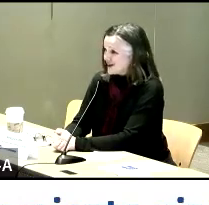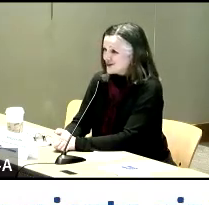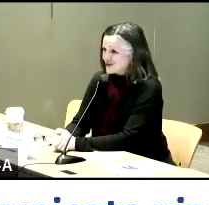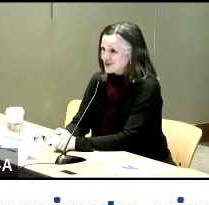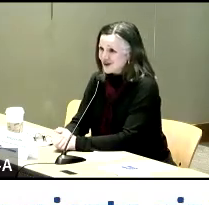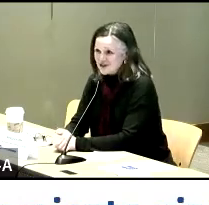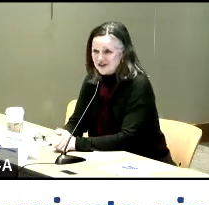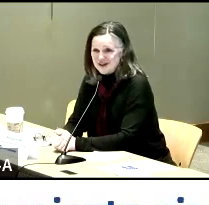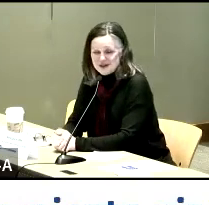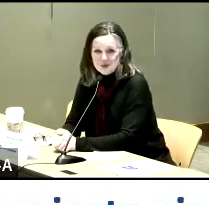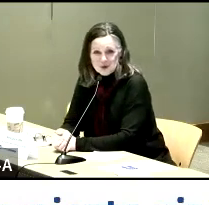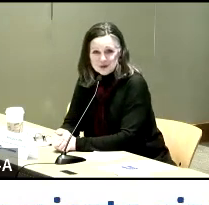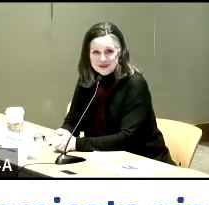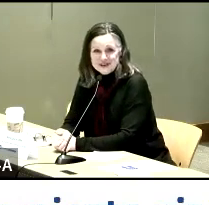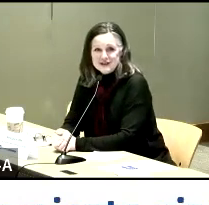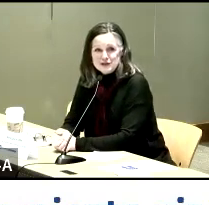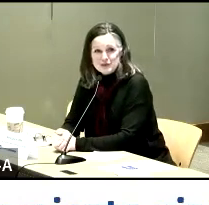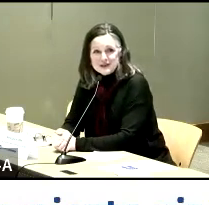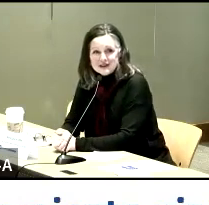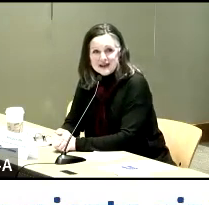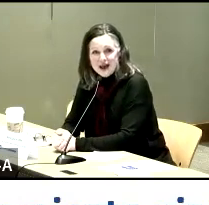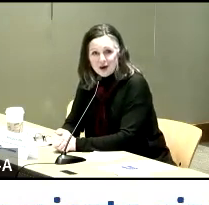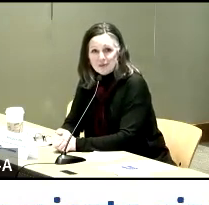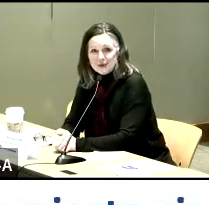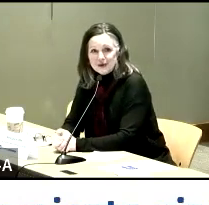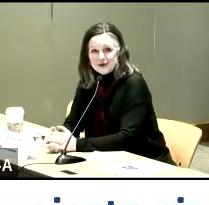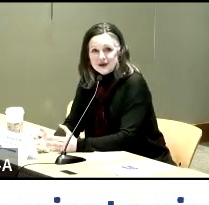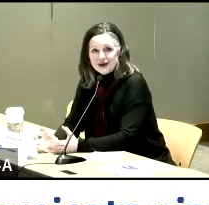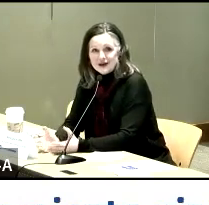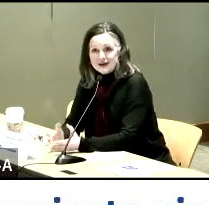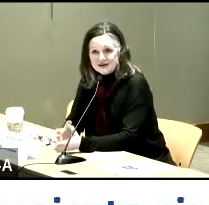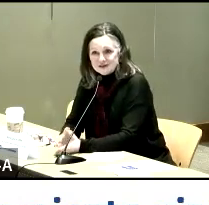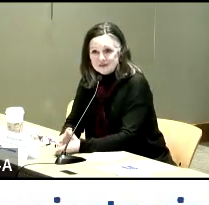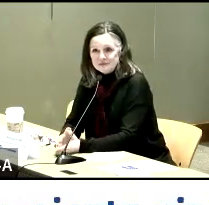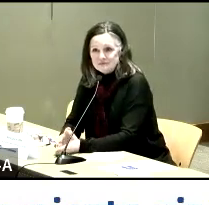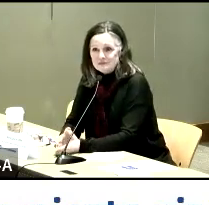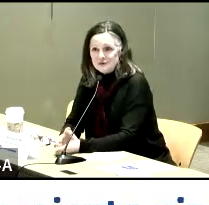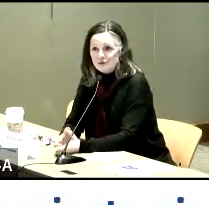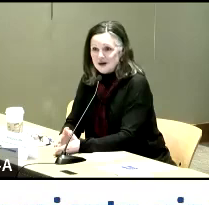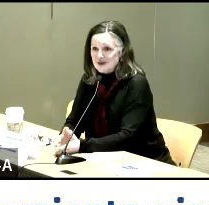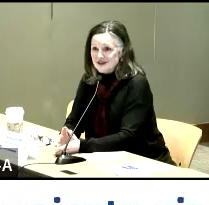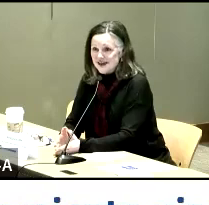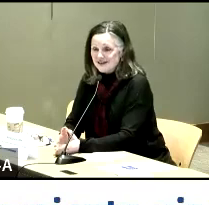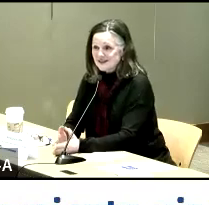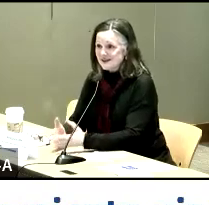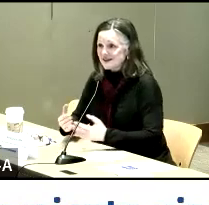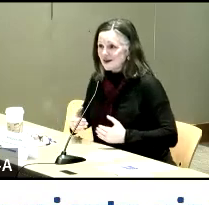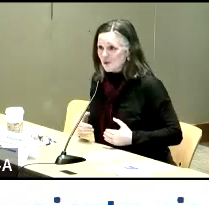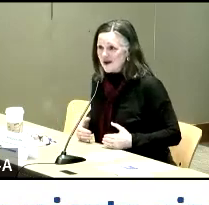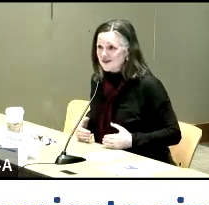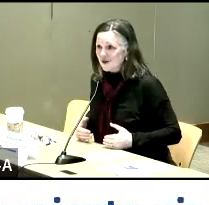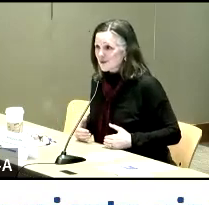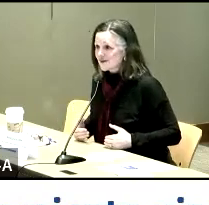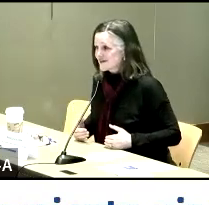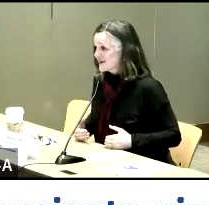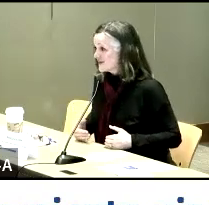and who understand this world to really help recommended ACD ways that we